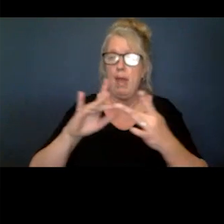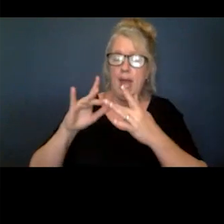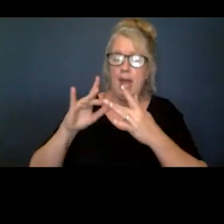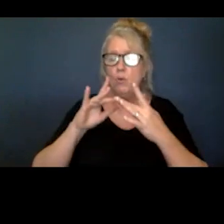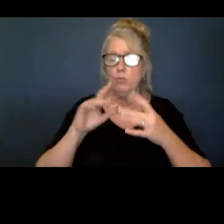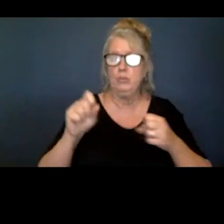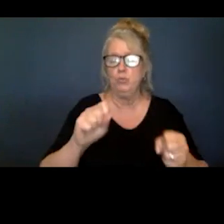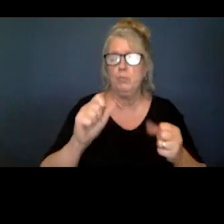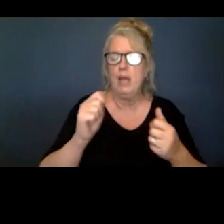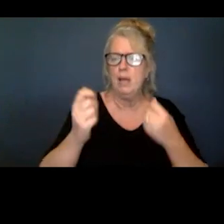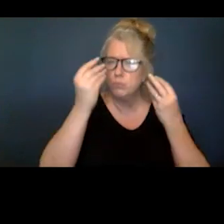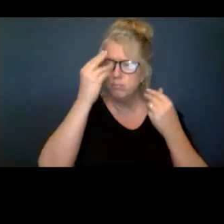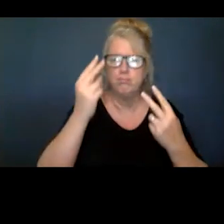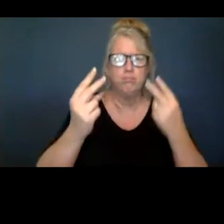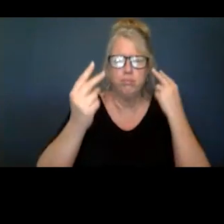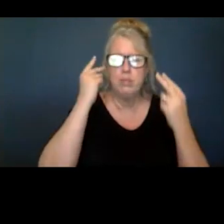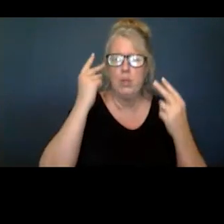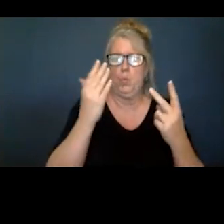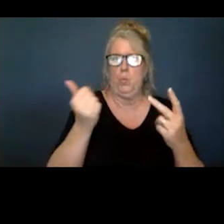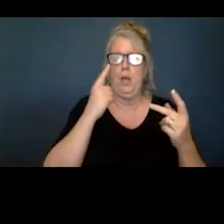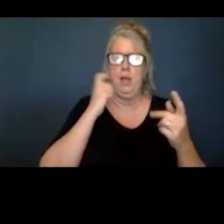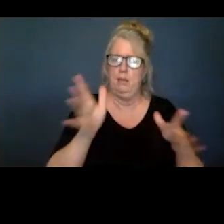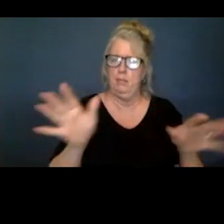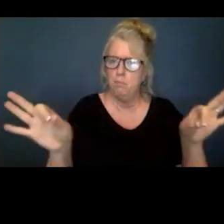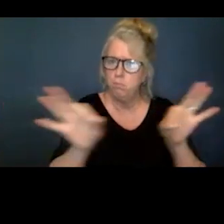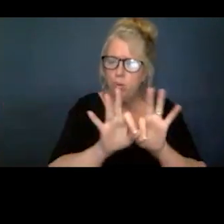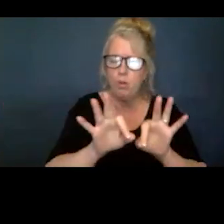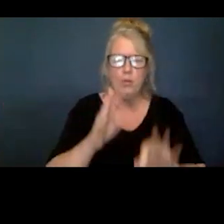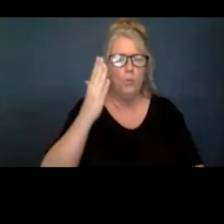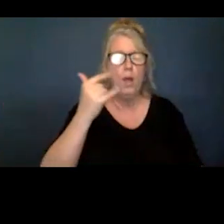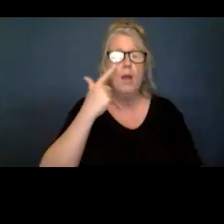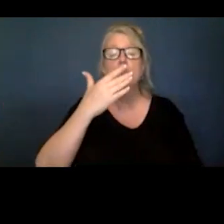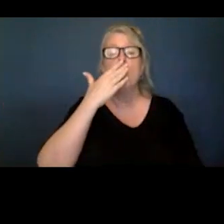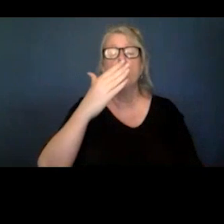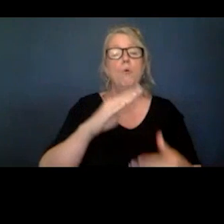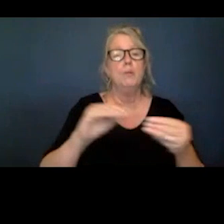to reflect on messaging and why it really does matter. Good messaging can make a partnership,